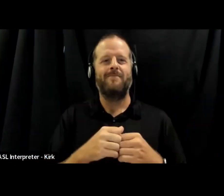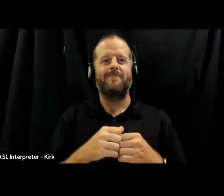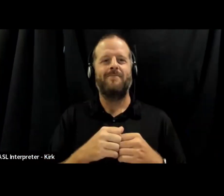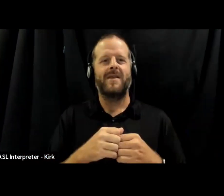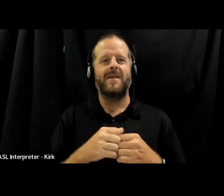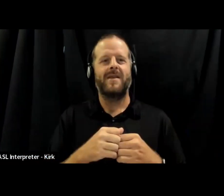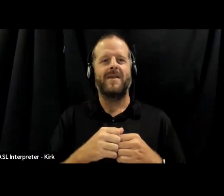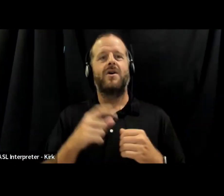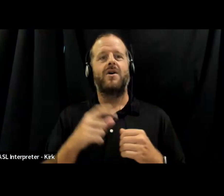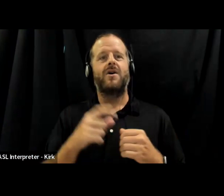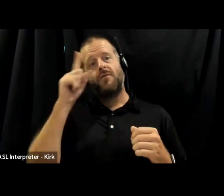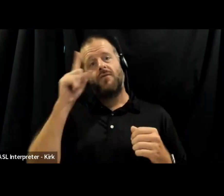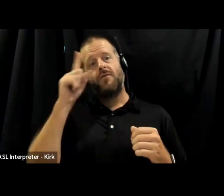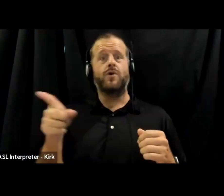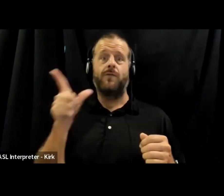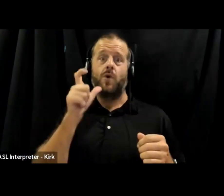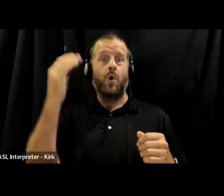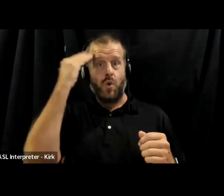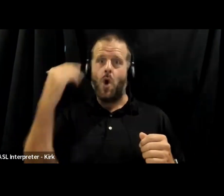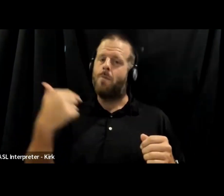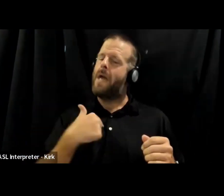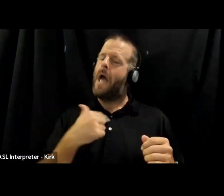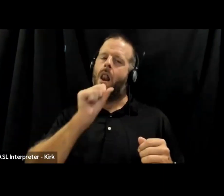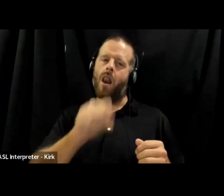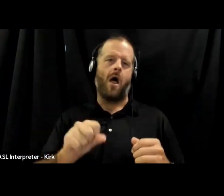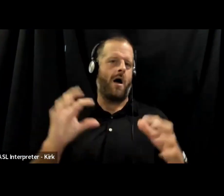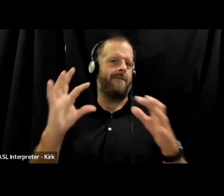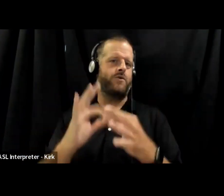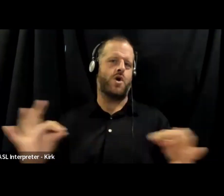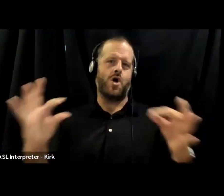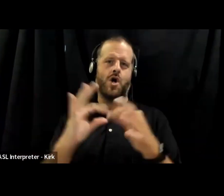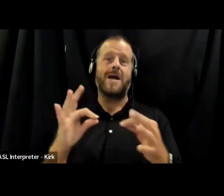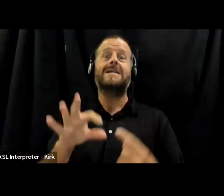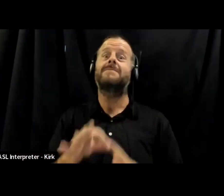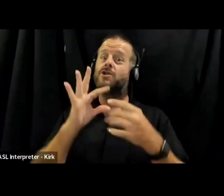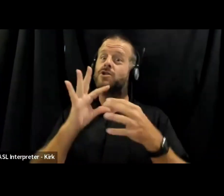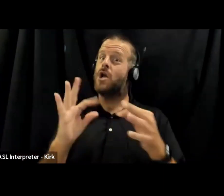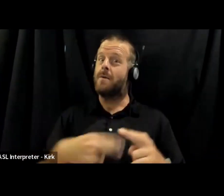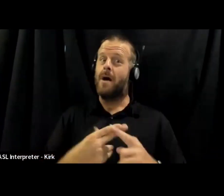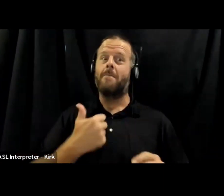of you who know me, you know how much I love to talk and especially to talk about myself, but I'm going to stop doing that today.